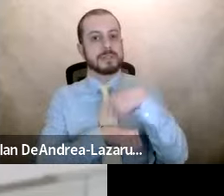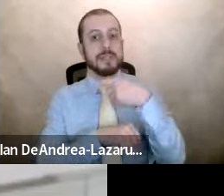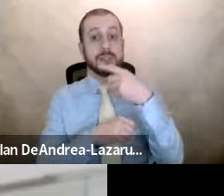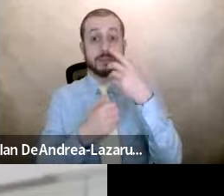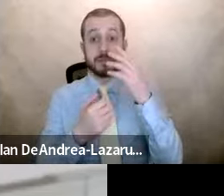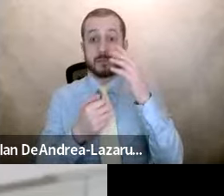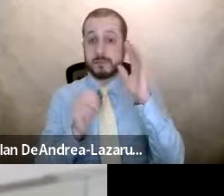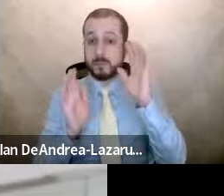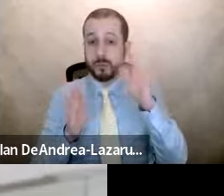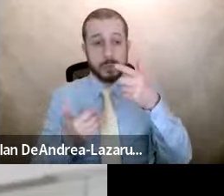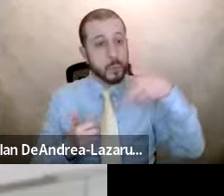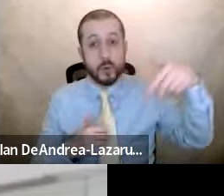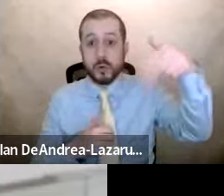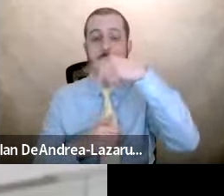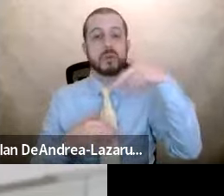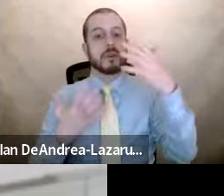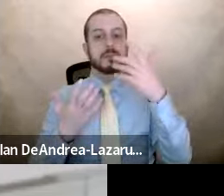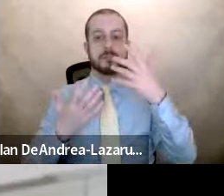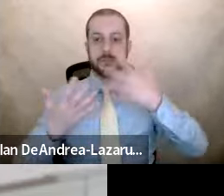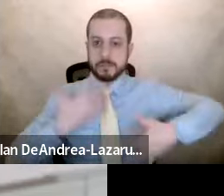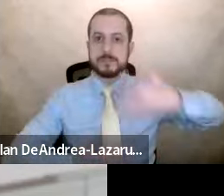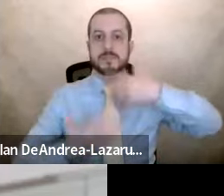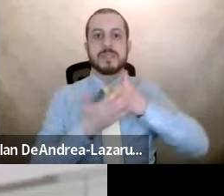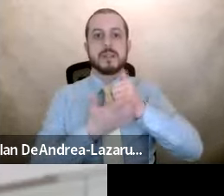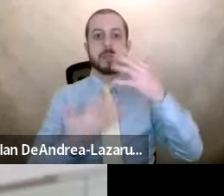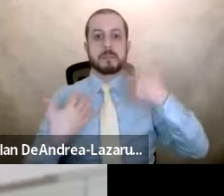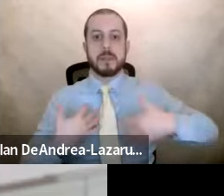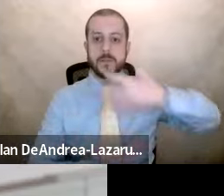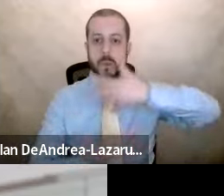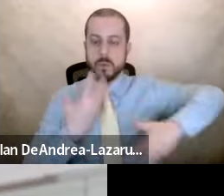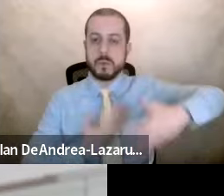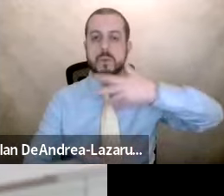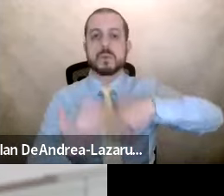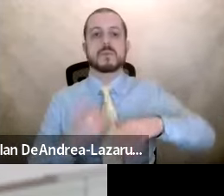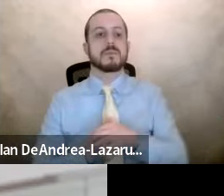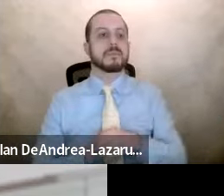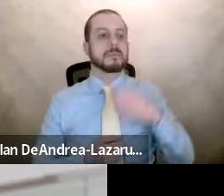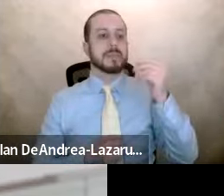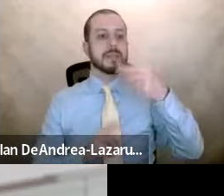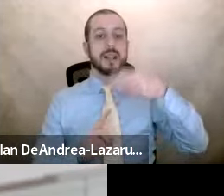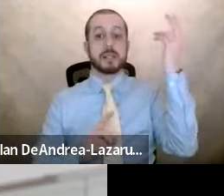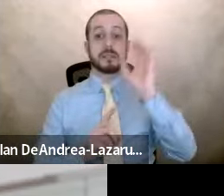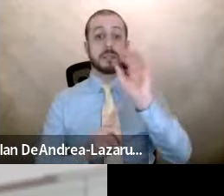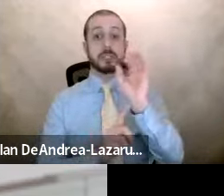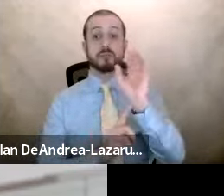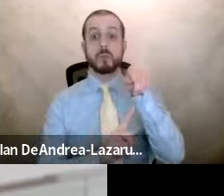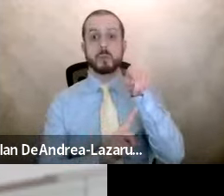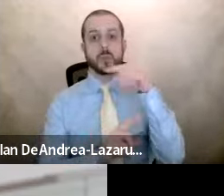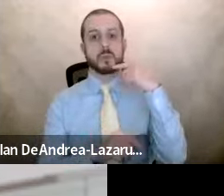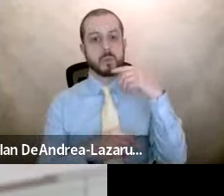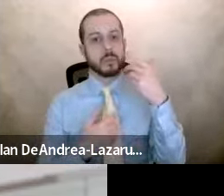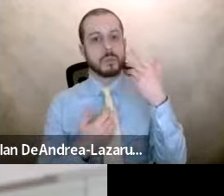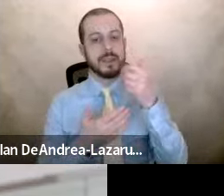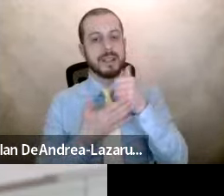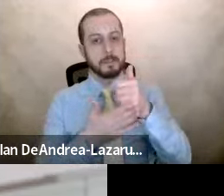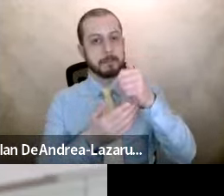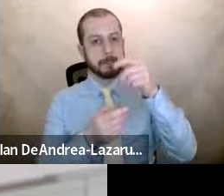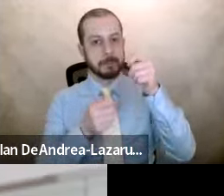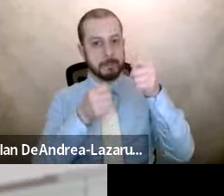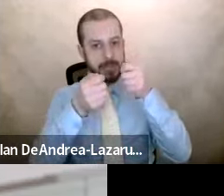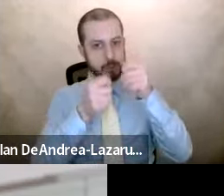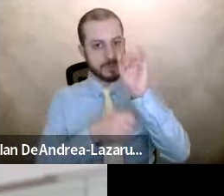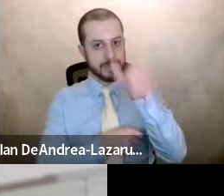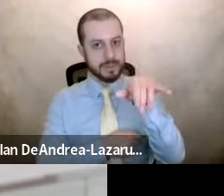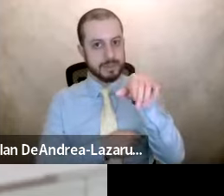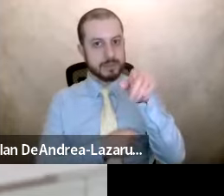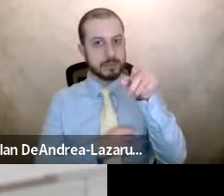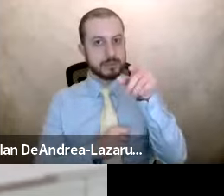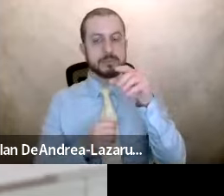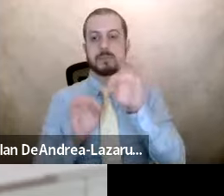And if they don't, the risk of a stroke reoccurring is high and so the recommendation, in addition to potentially medications if a physician determines it necessary,